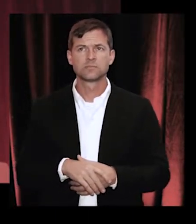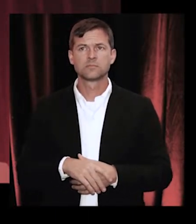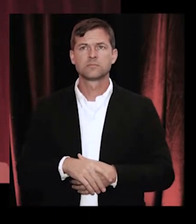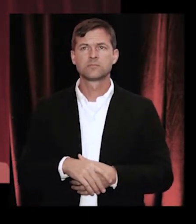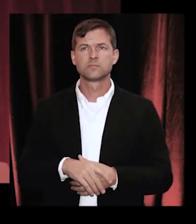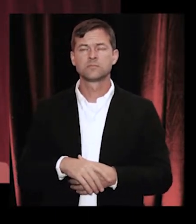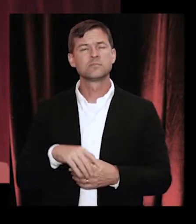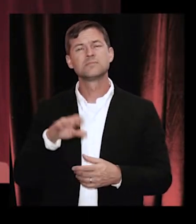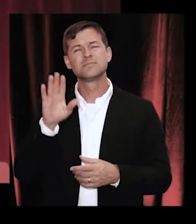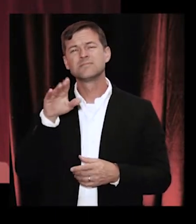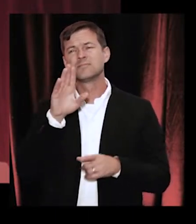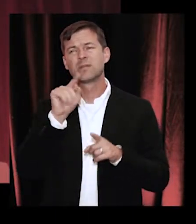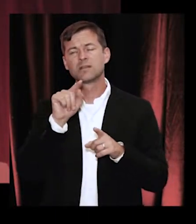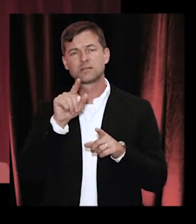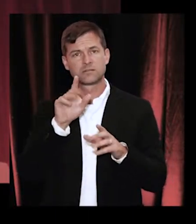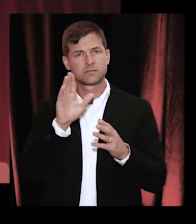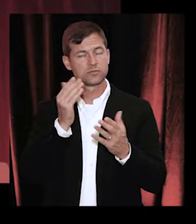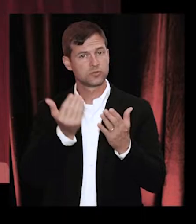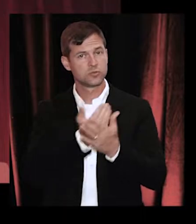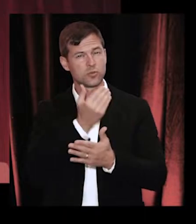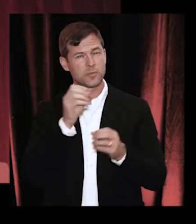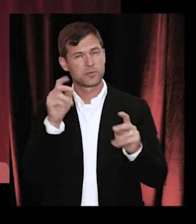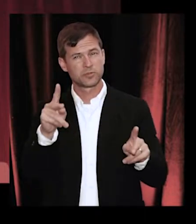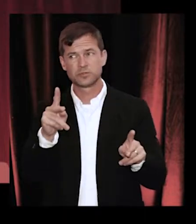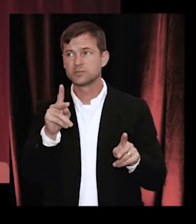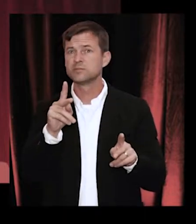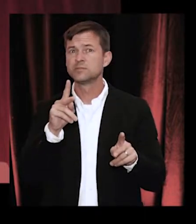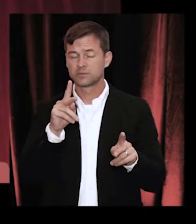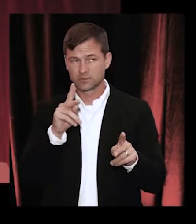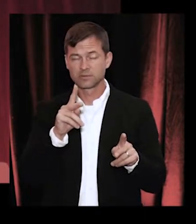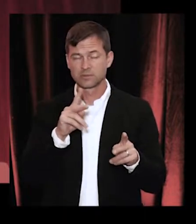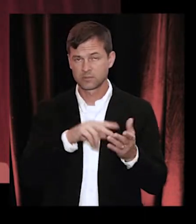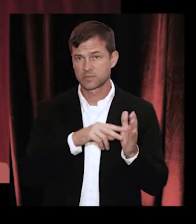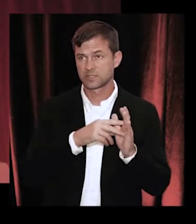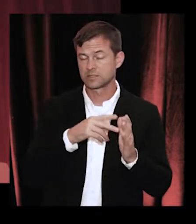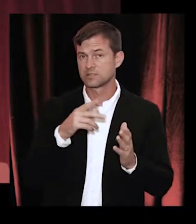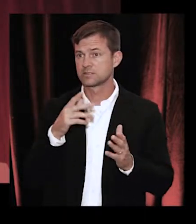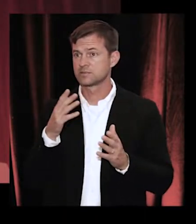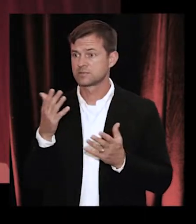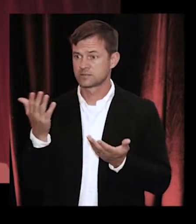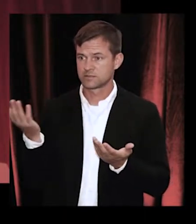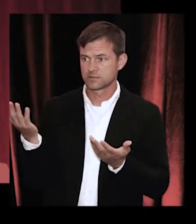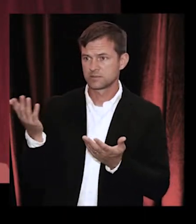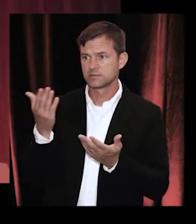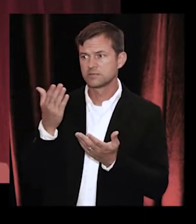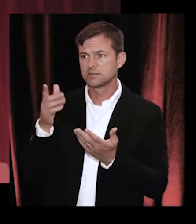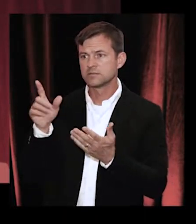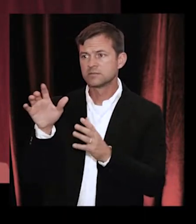But bringing new opportunities also means we have to have a highly skilled and well-trained workforce.